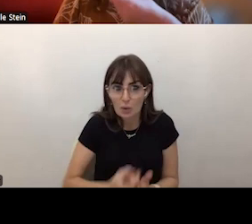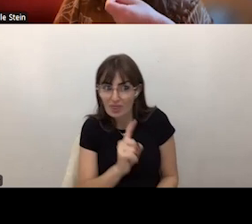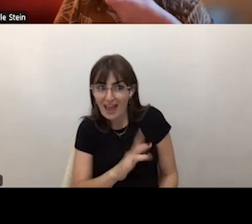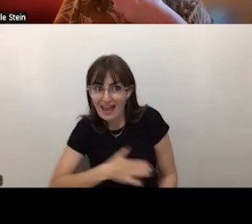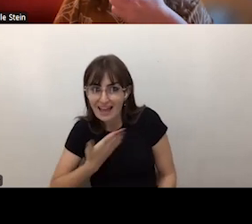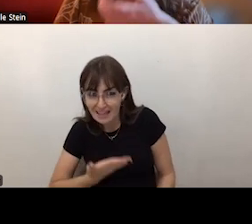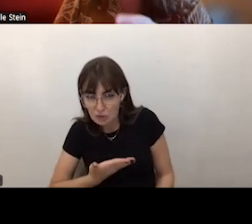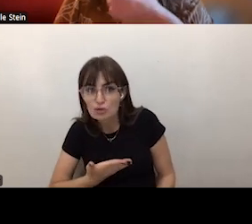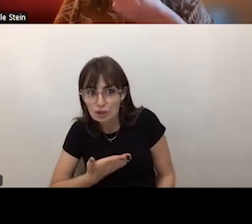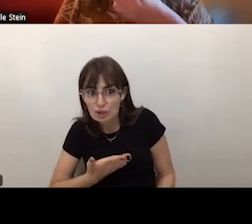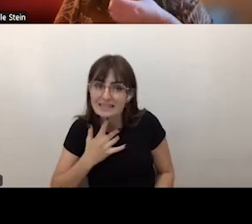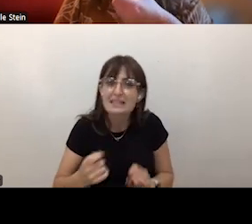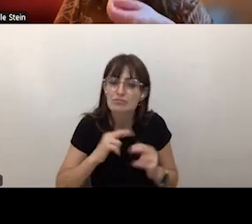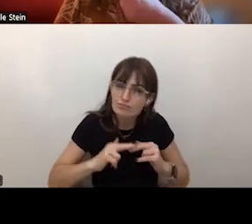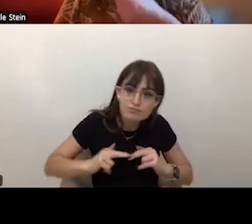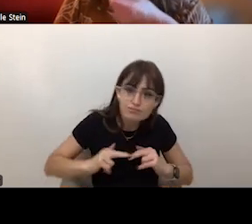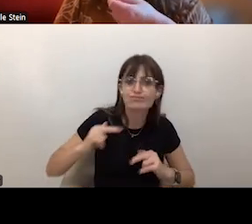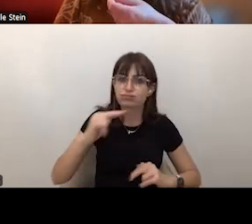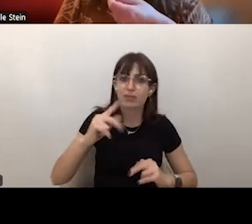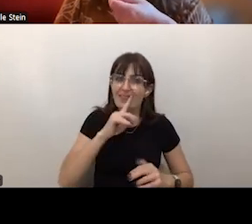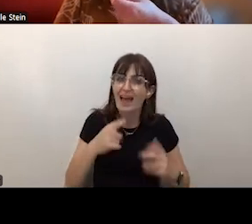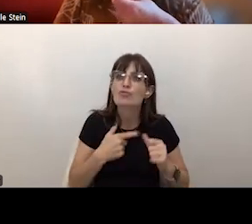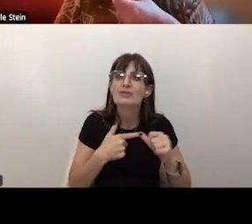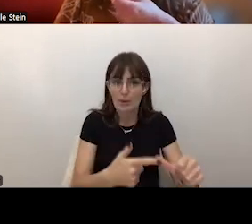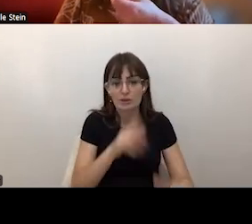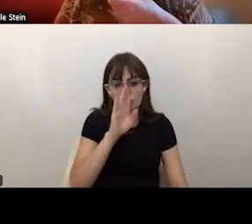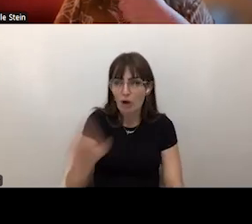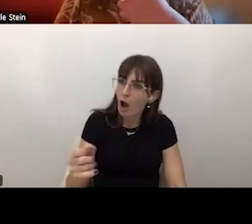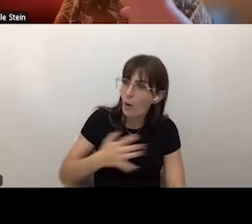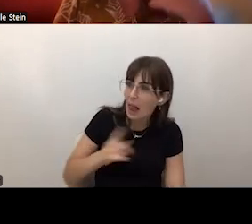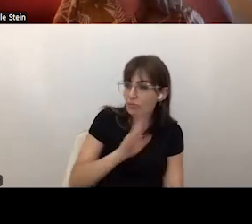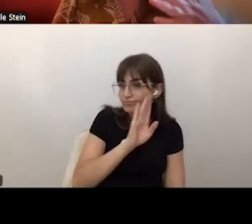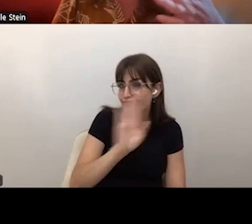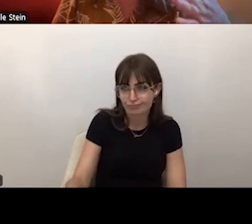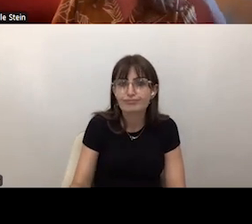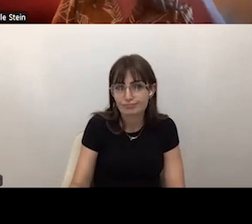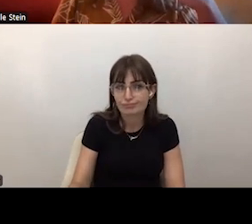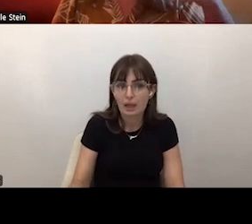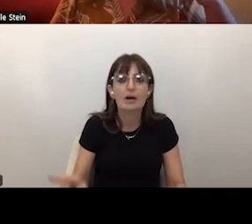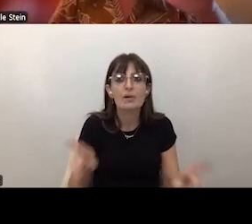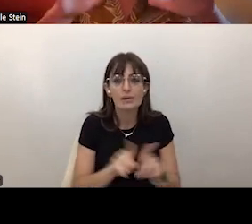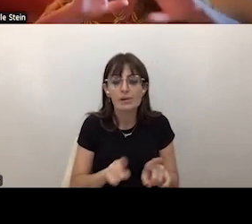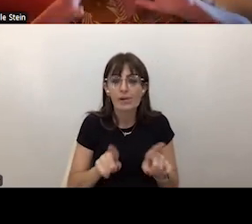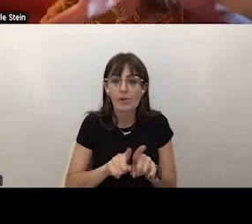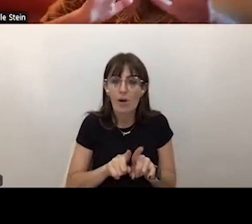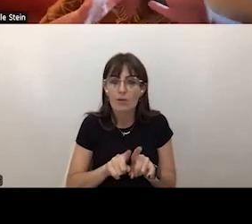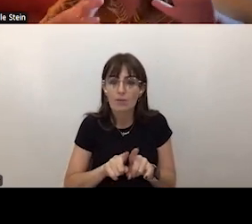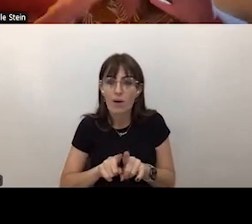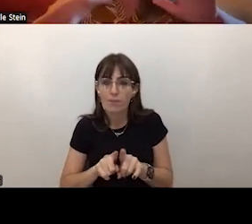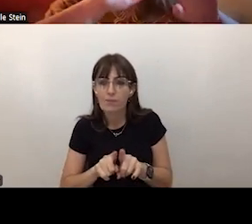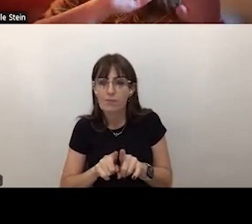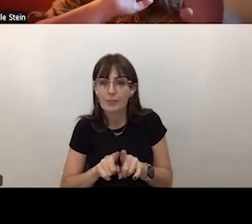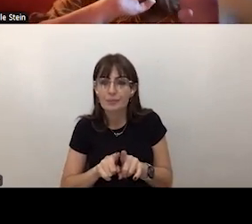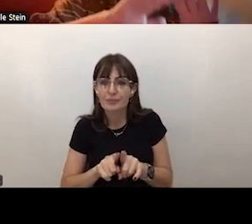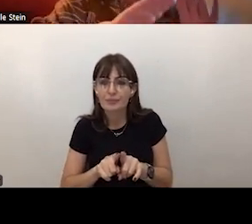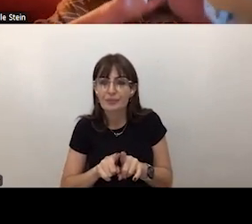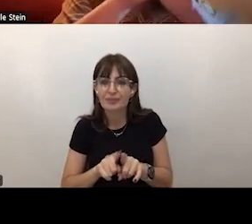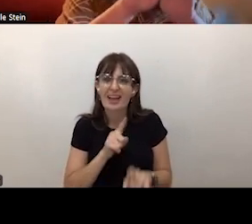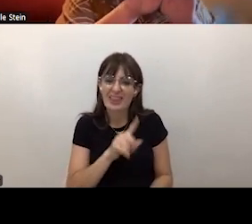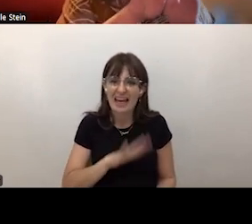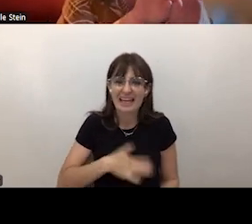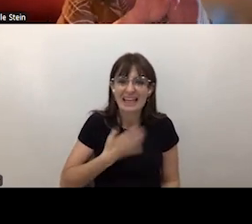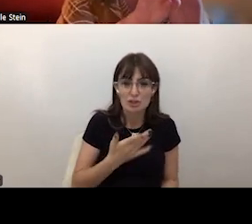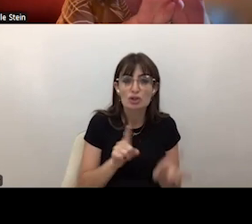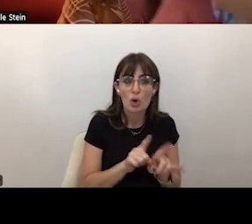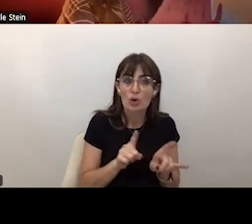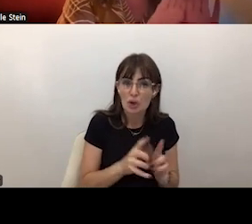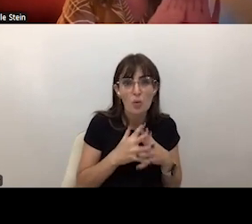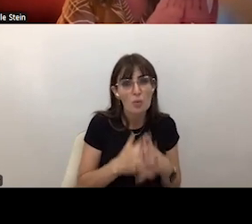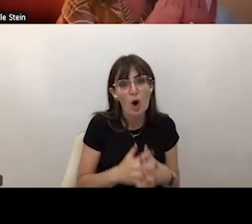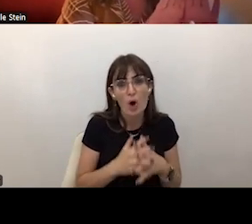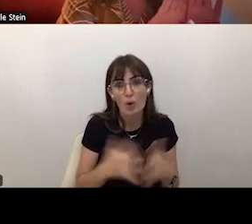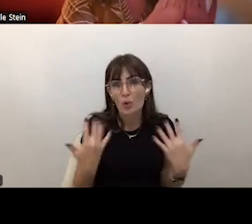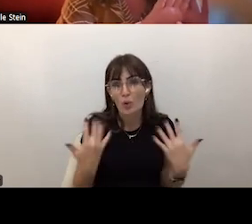significantly increased their response rate. And also, that interest is timed outreach based